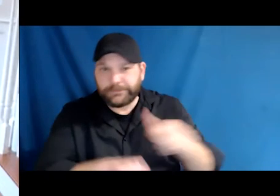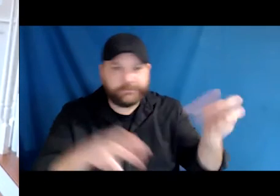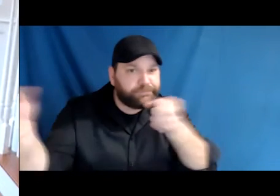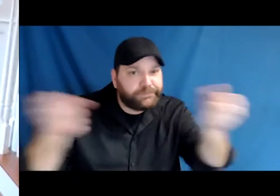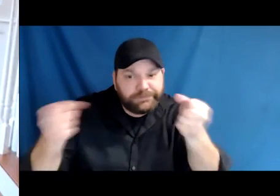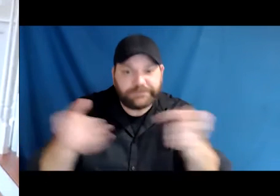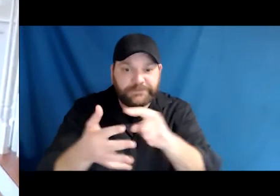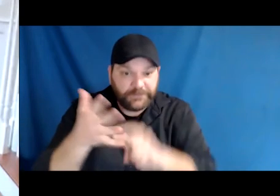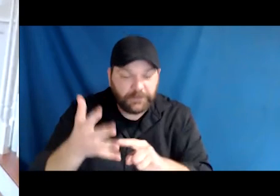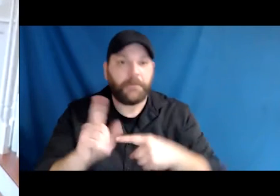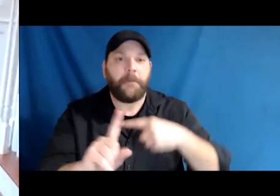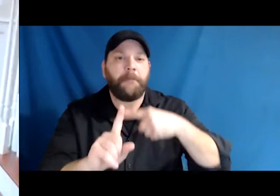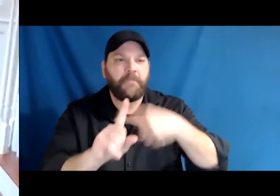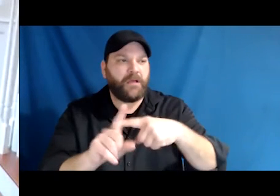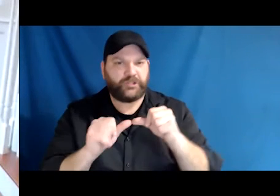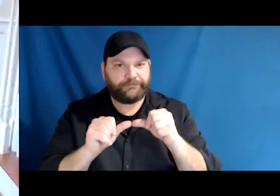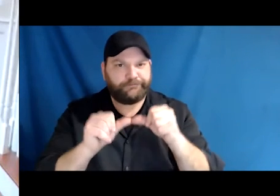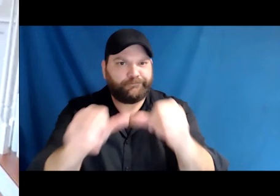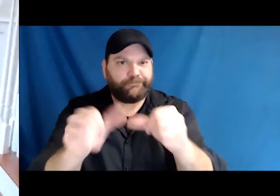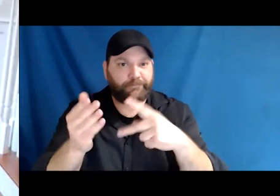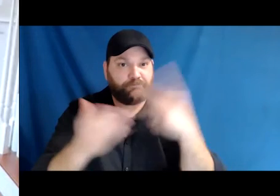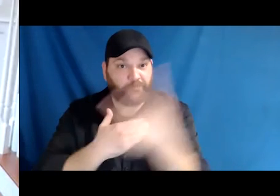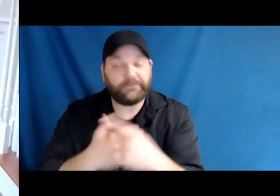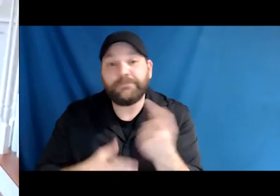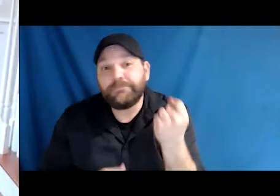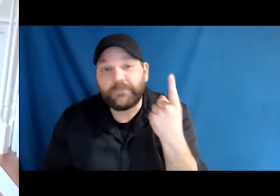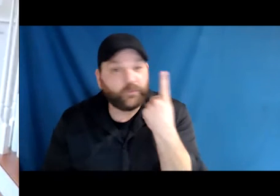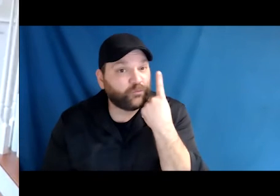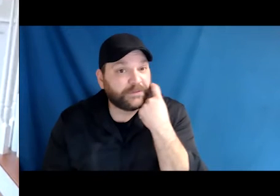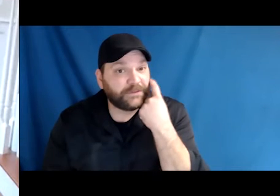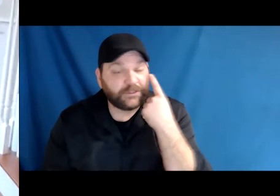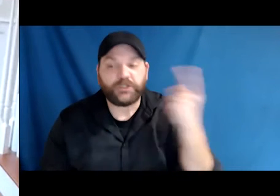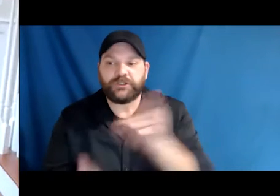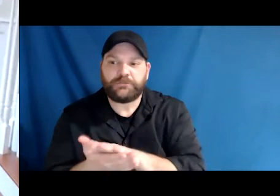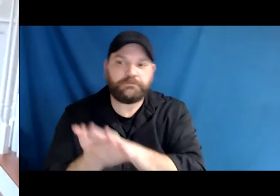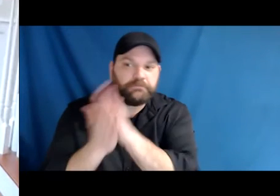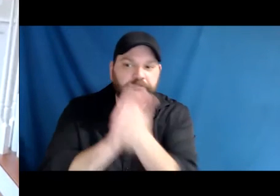Most recently, she assumed responsibility for managing the Healthy Ambassador program,